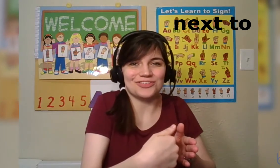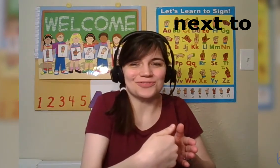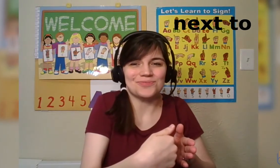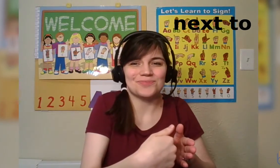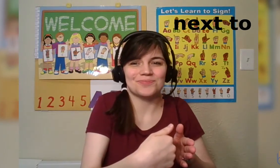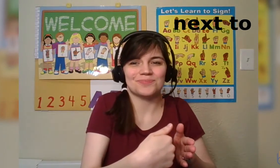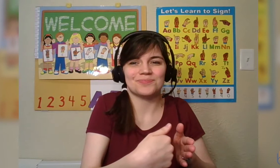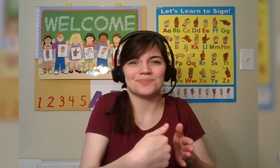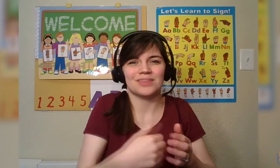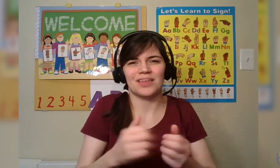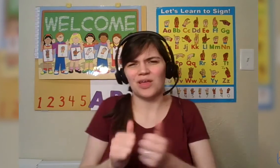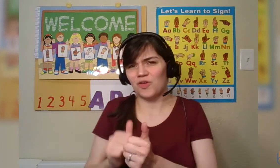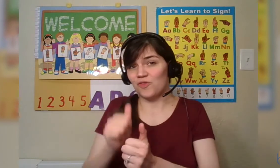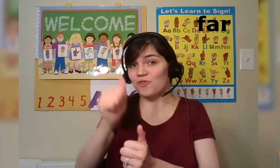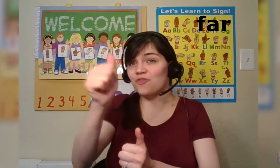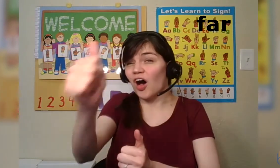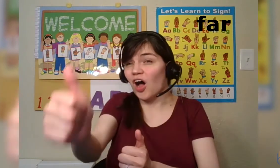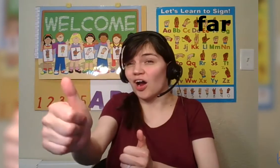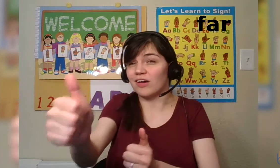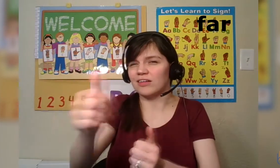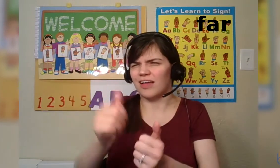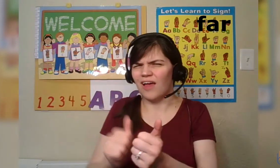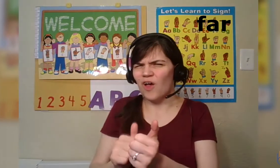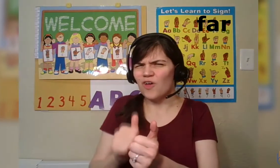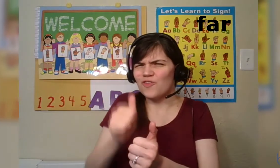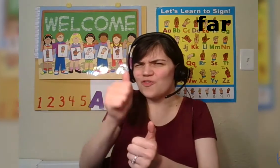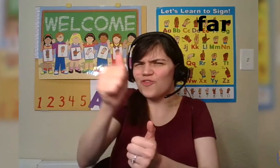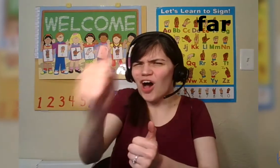Far. Far.